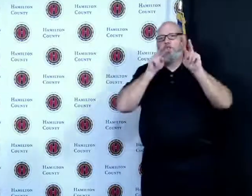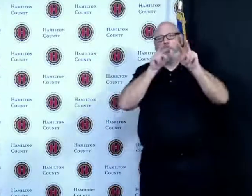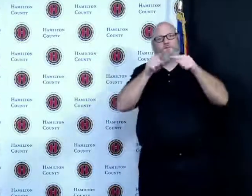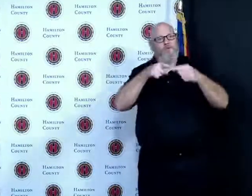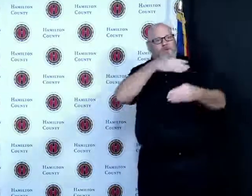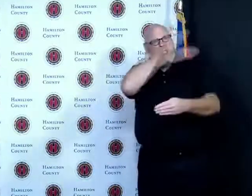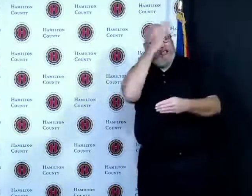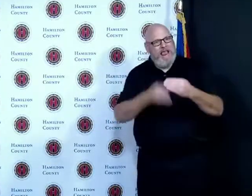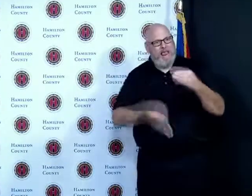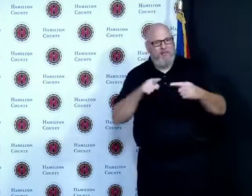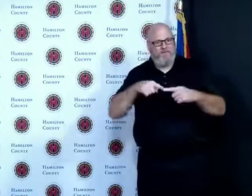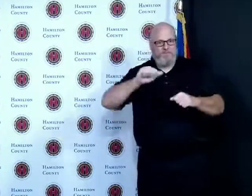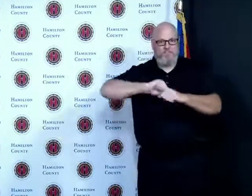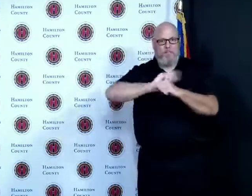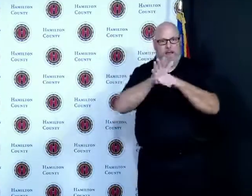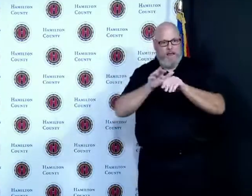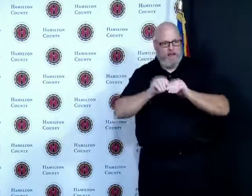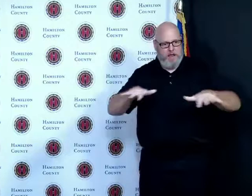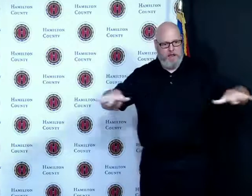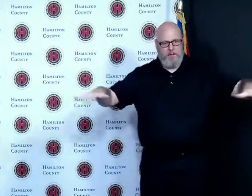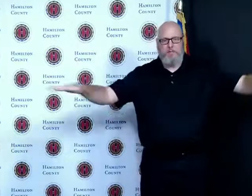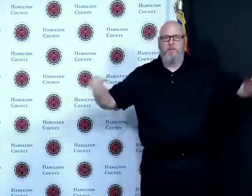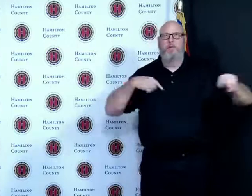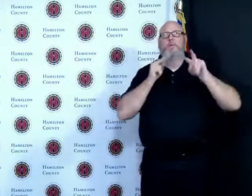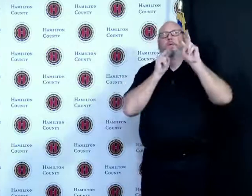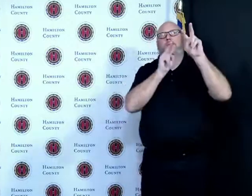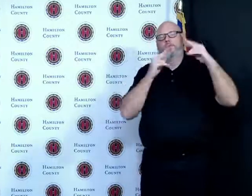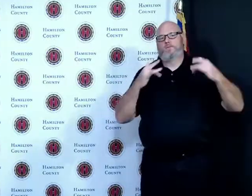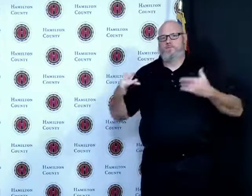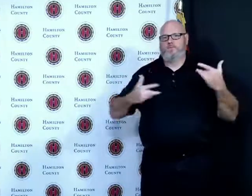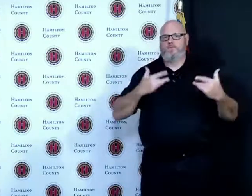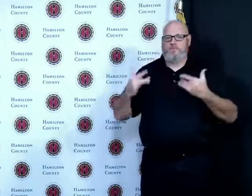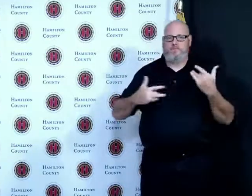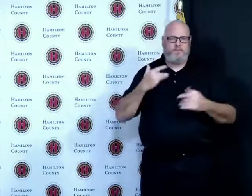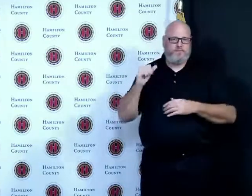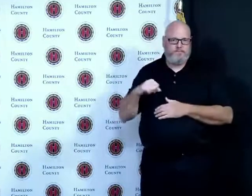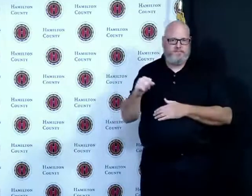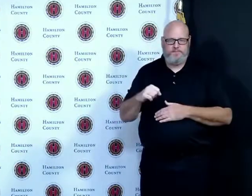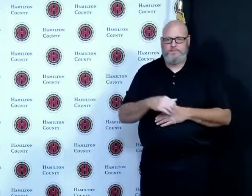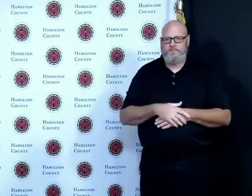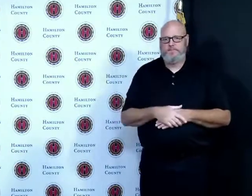thank you thank you so much so Renee Mahaffey Harris is here she is the President and CEO of Closing